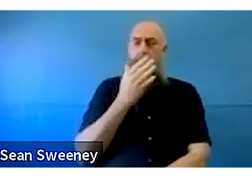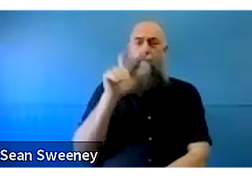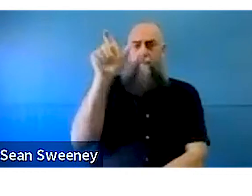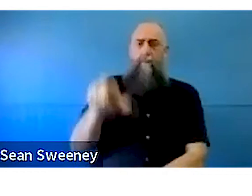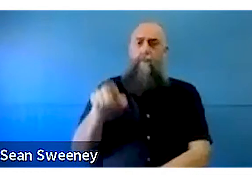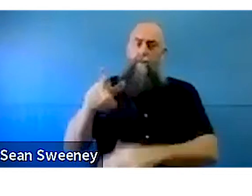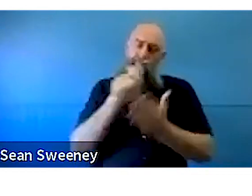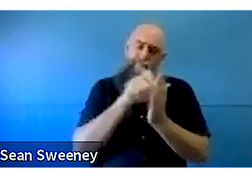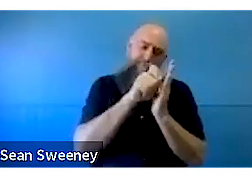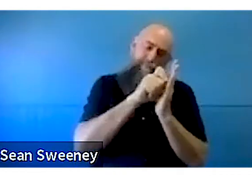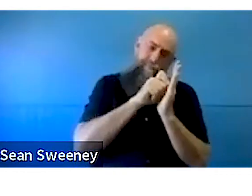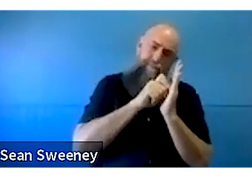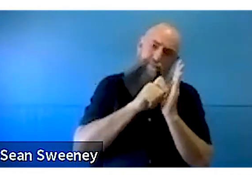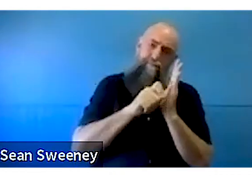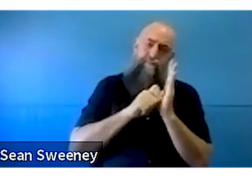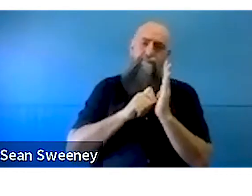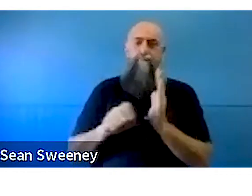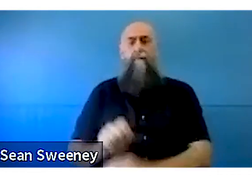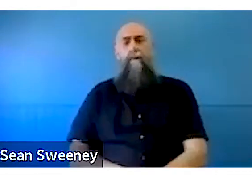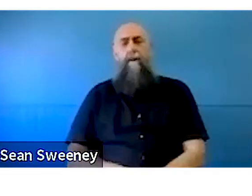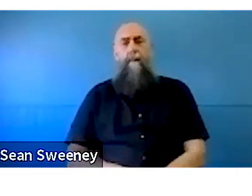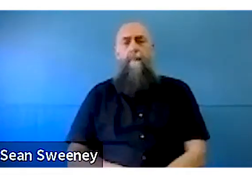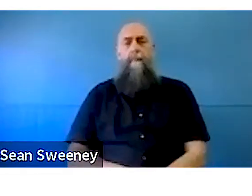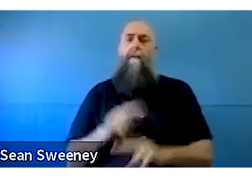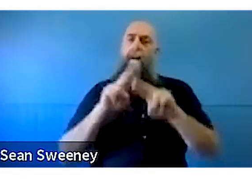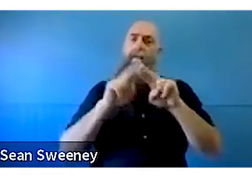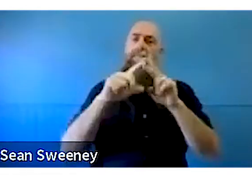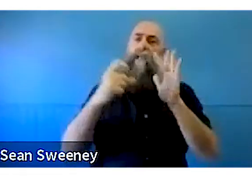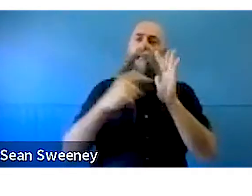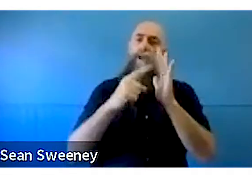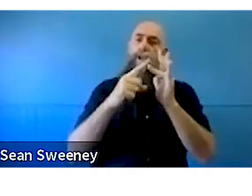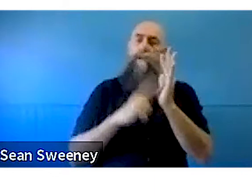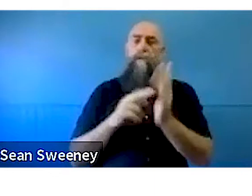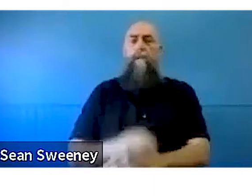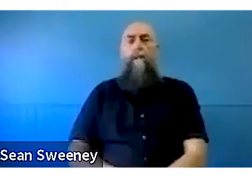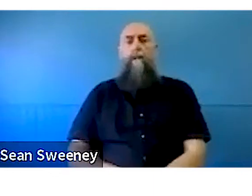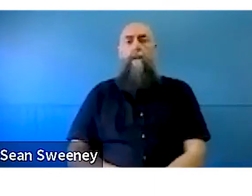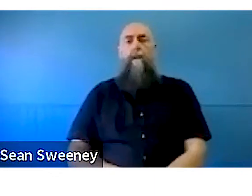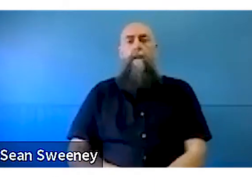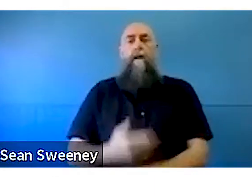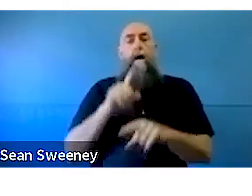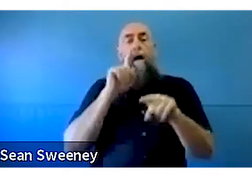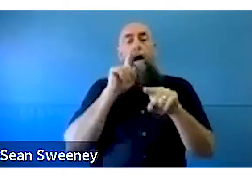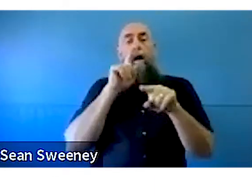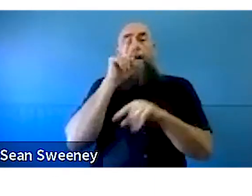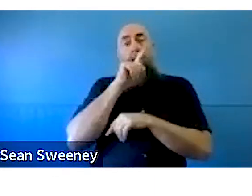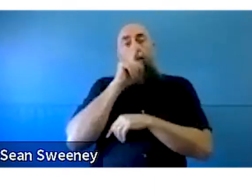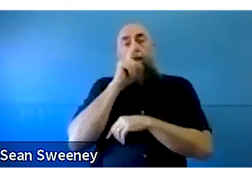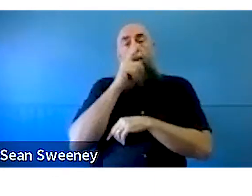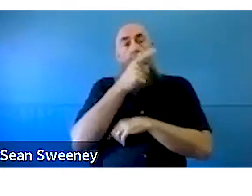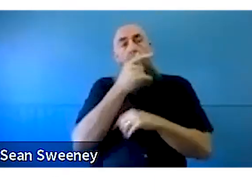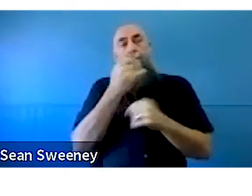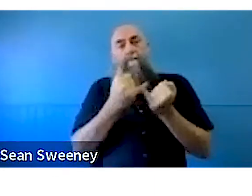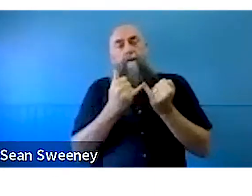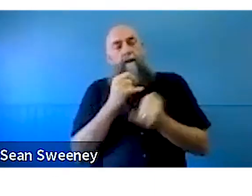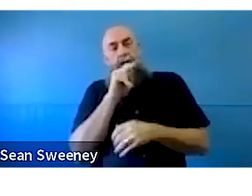In the early part of her career, they overlooked her outside of our